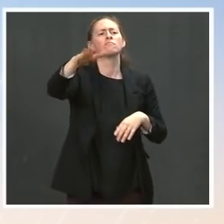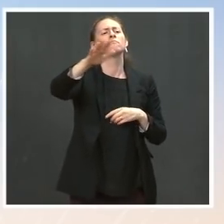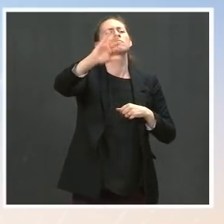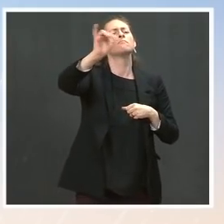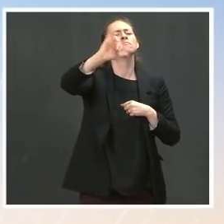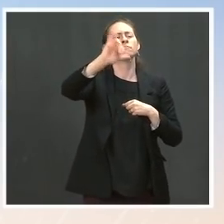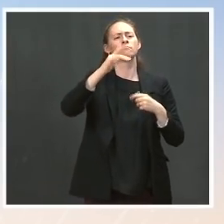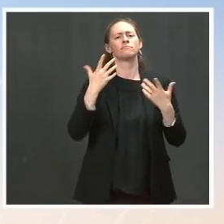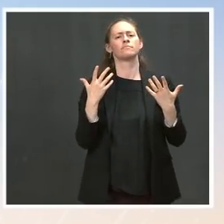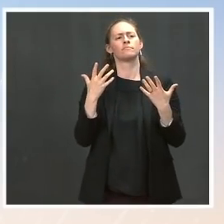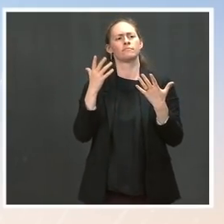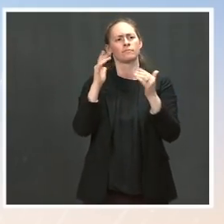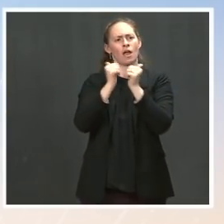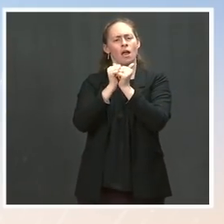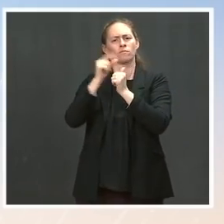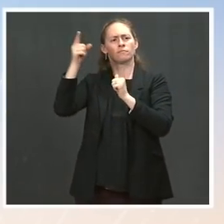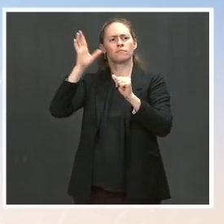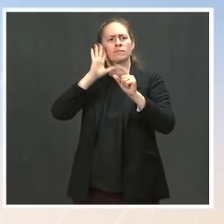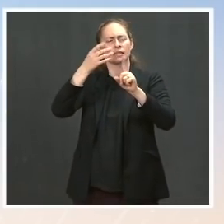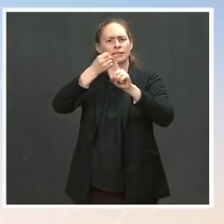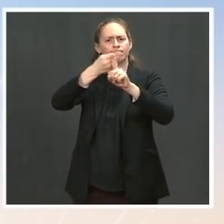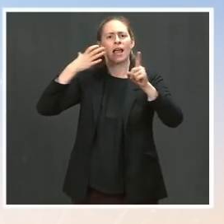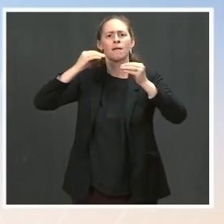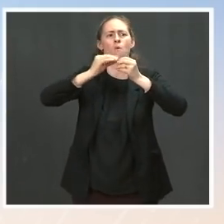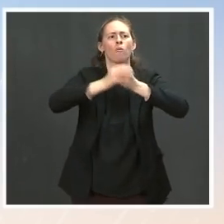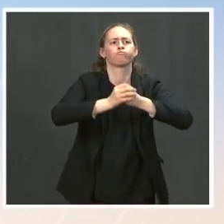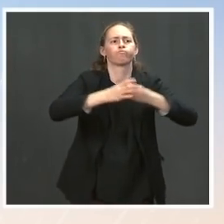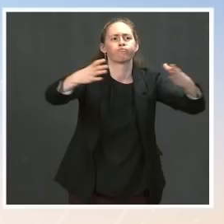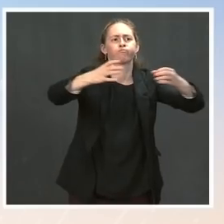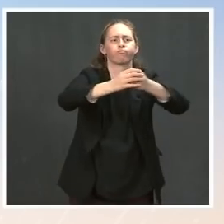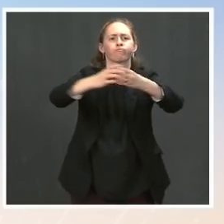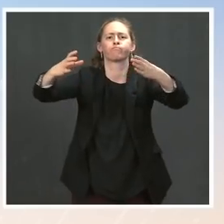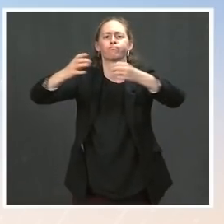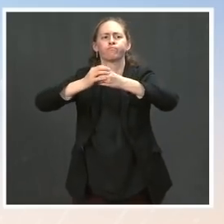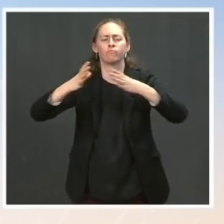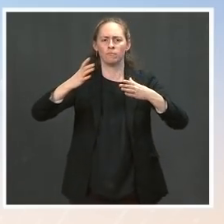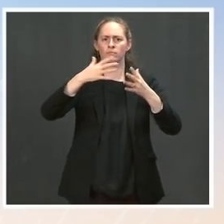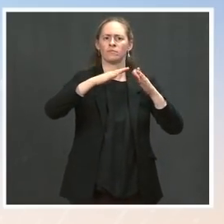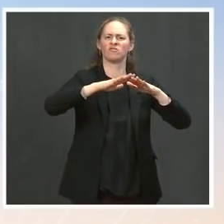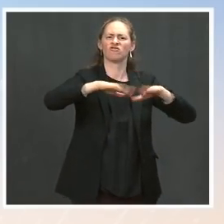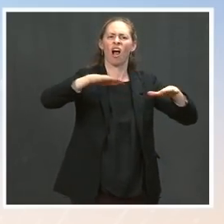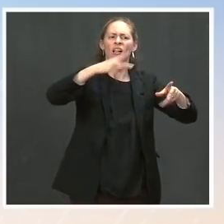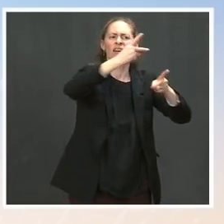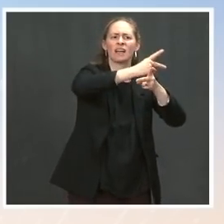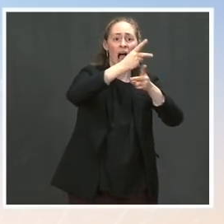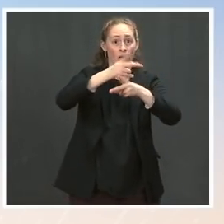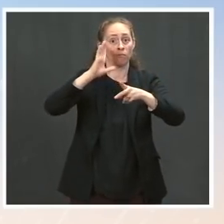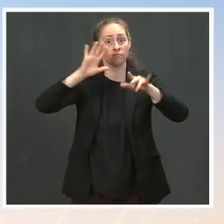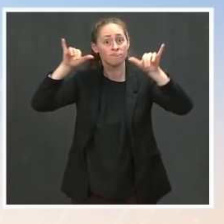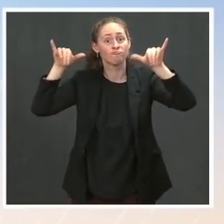childcare tax credit permanent. Is the administration looking at extending it or making it permanent at this point?